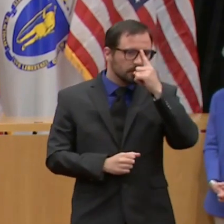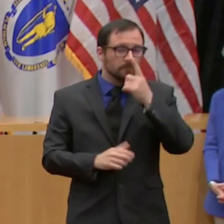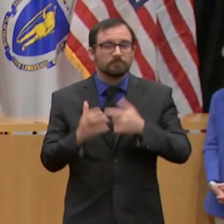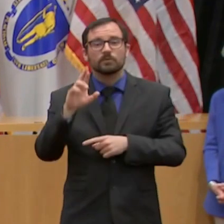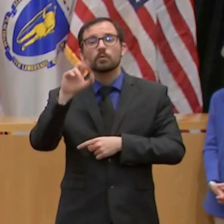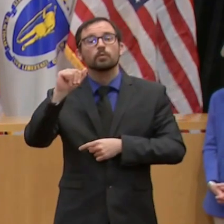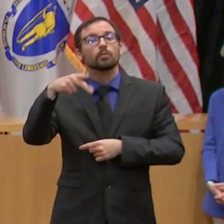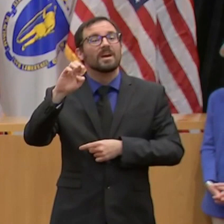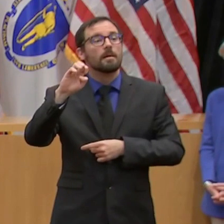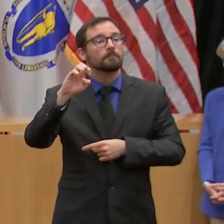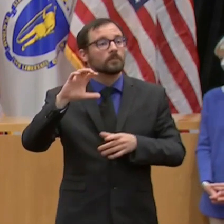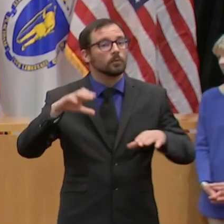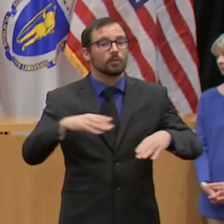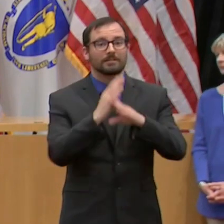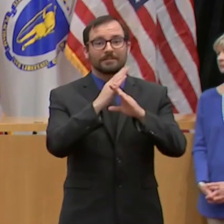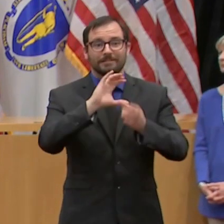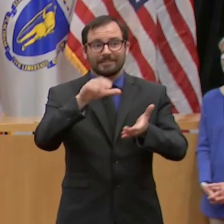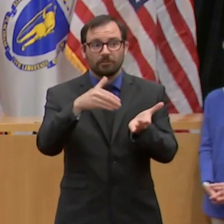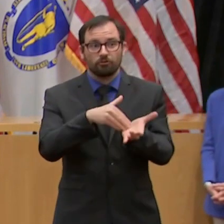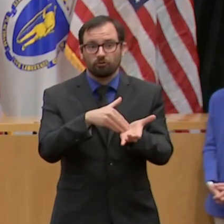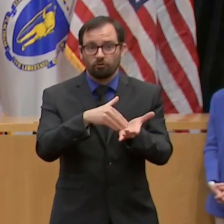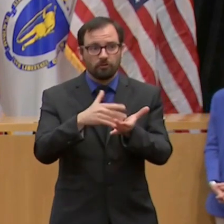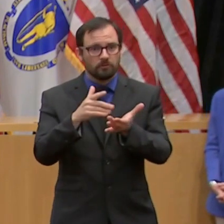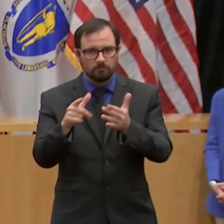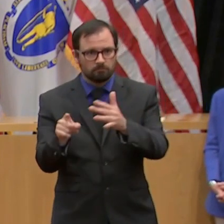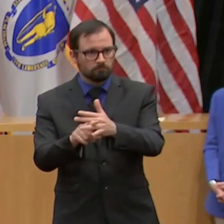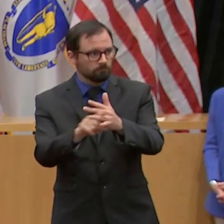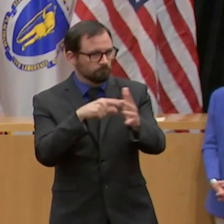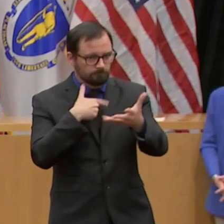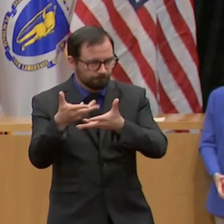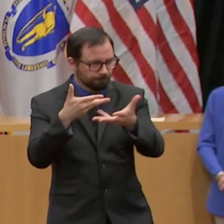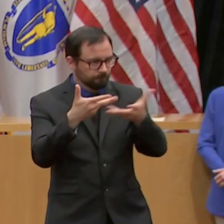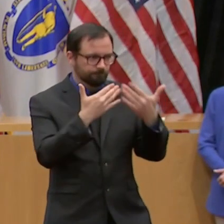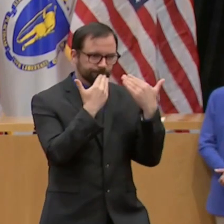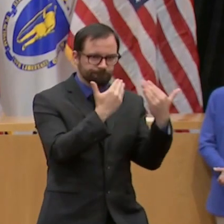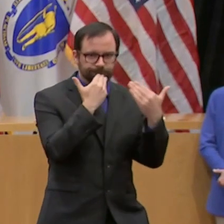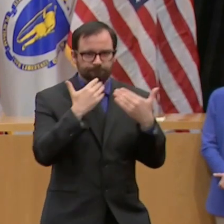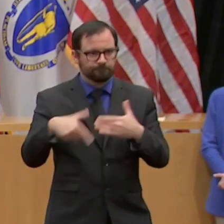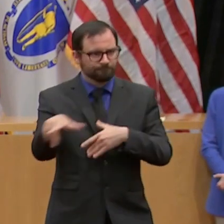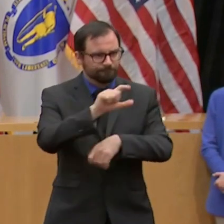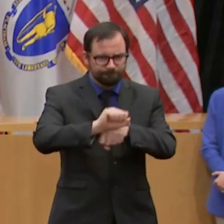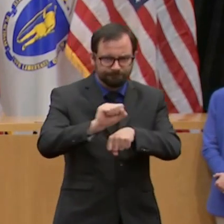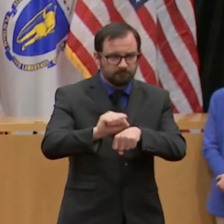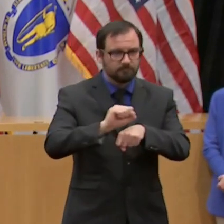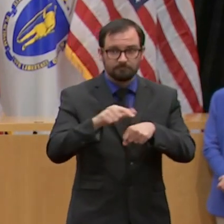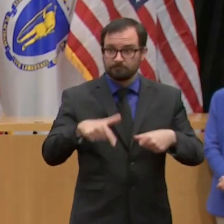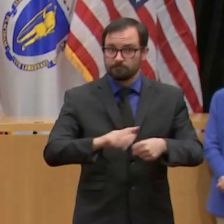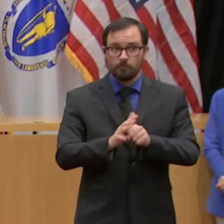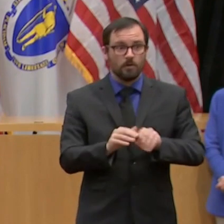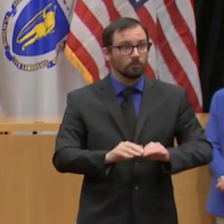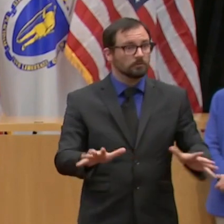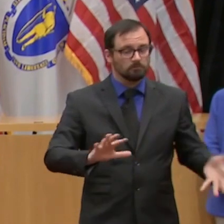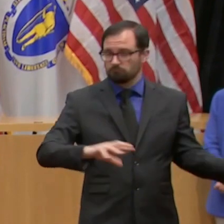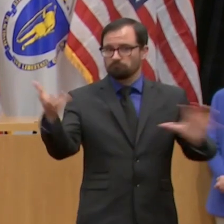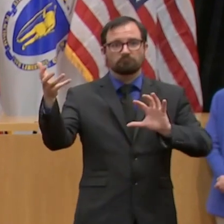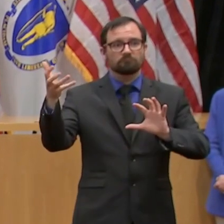I'M GRATEFUL FOR THE ADVOCATES IN LOCAL RAIN CRISIS CENTER AS WELL AS DOMESTIC VIOLENCE PROGRAMS ACROSS OUR